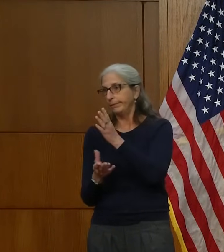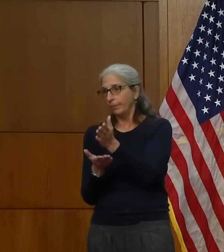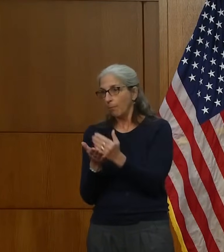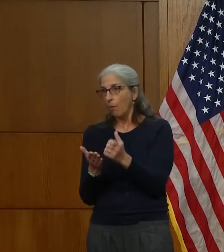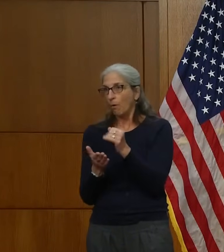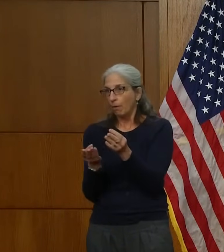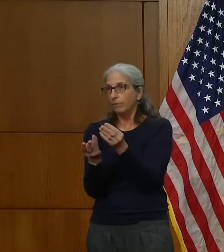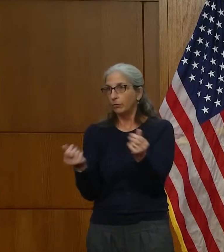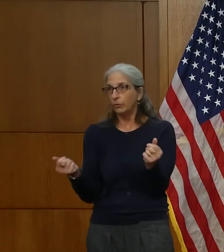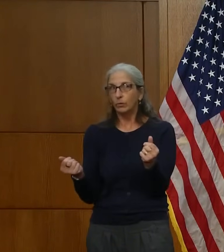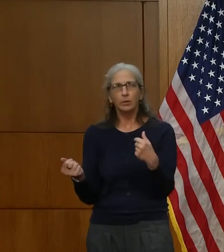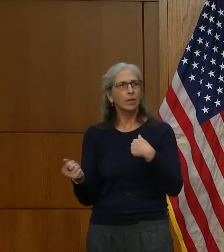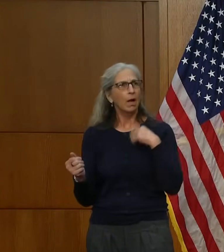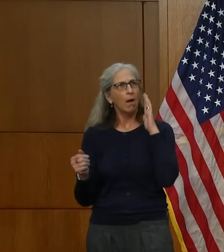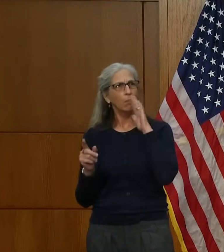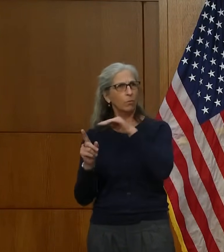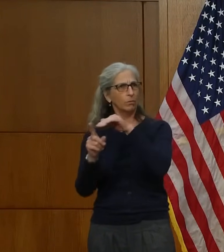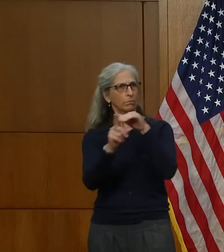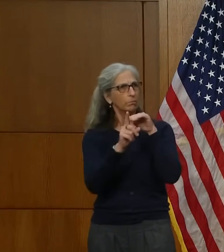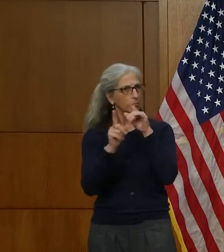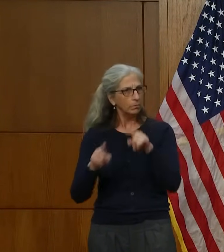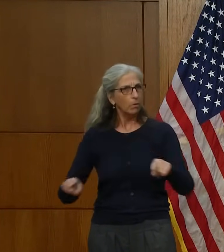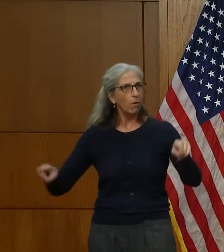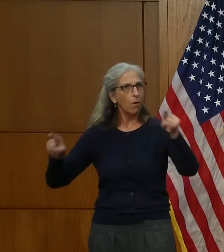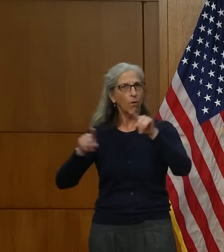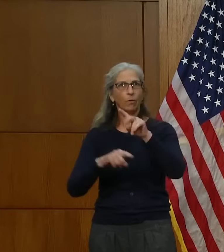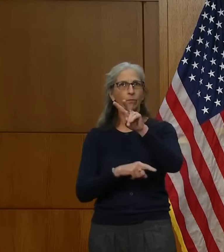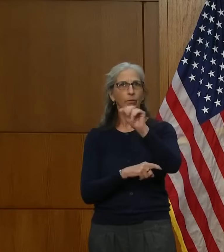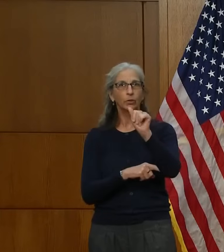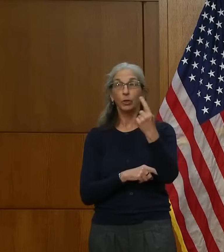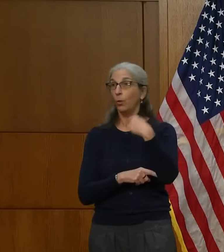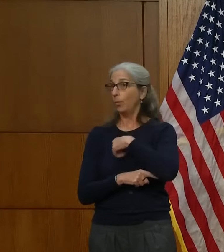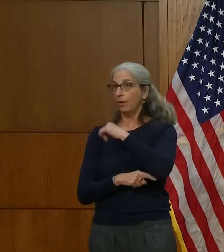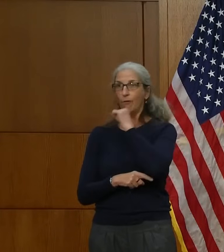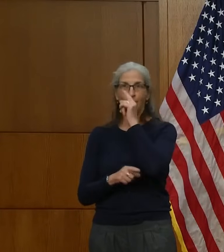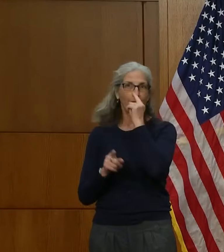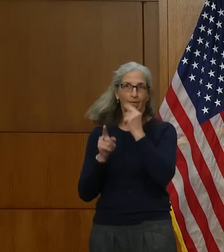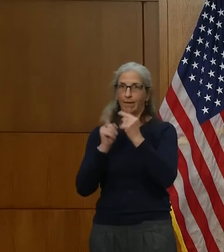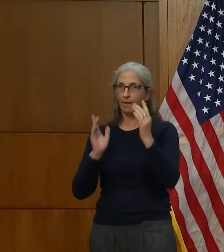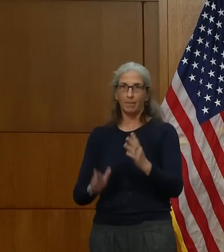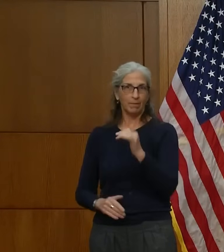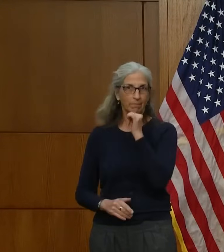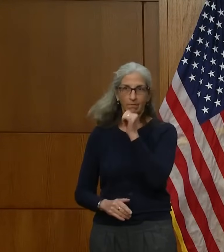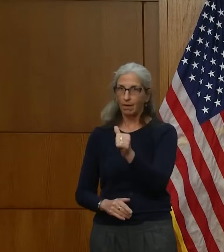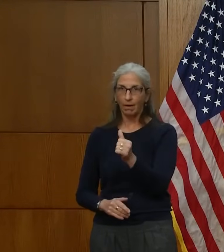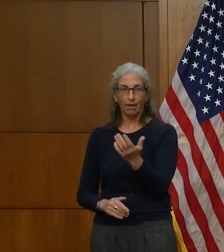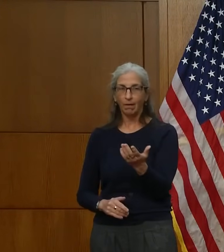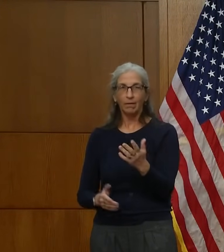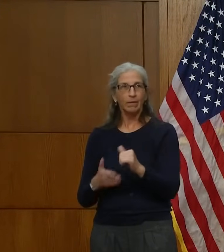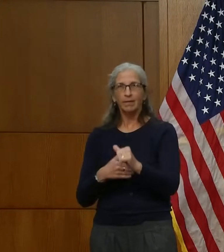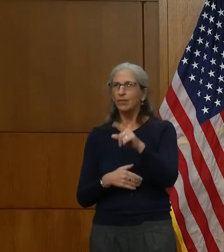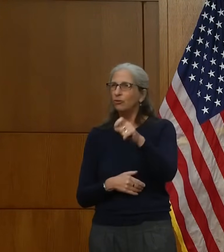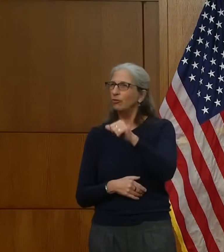EXPECTED LAW ENFORCEMENT WILL. PART OF THE SOLUTION HERE, AND